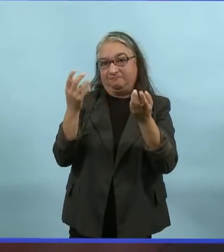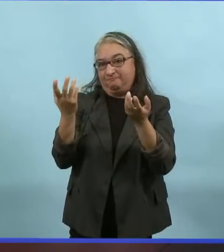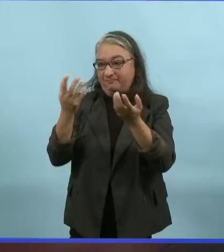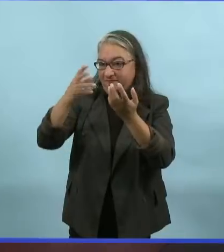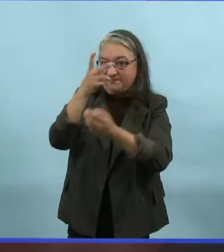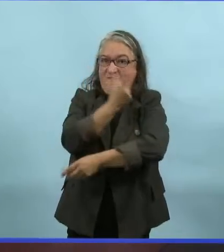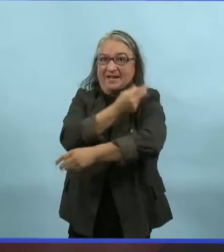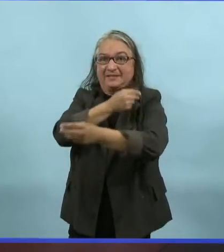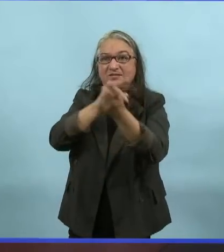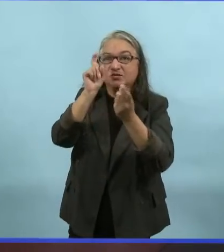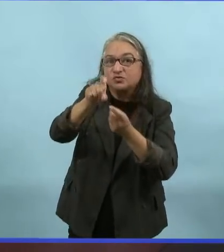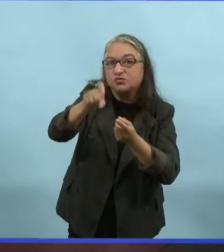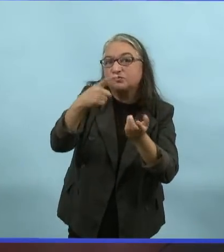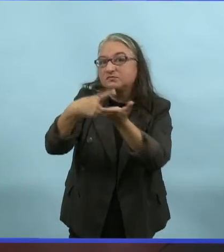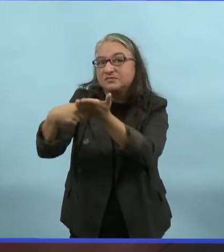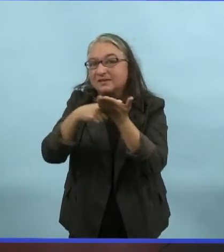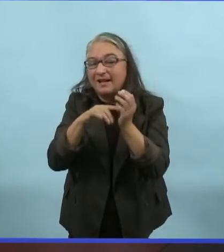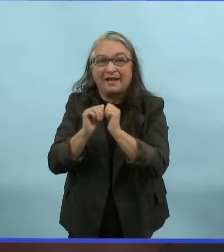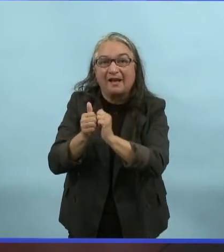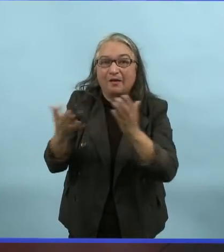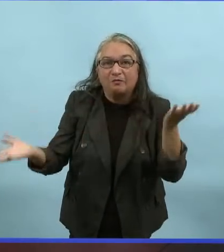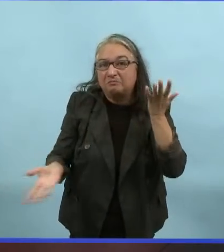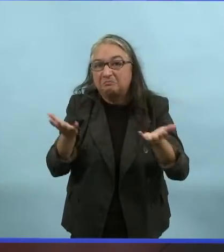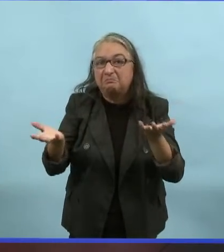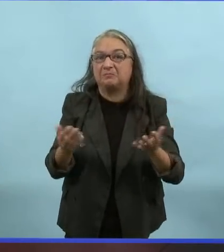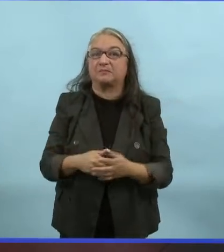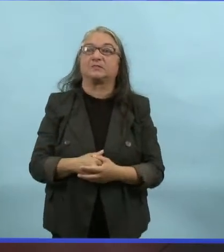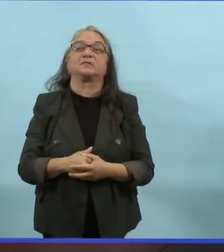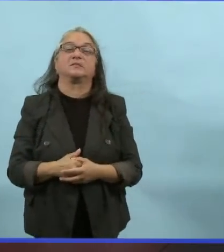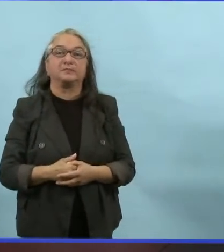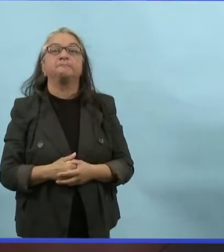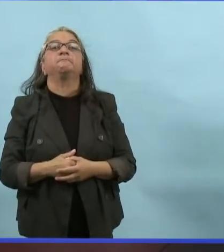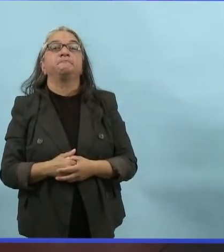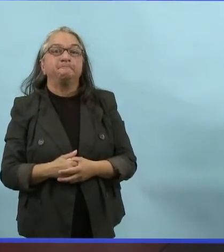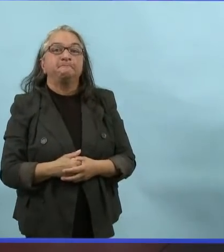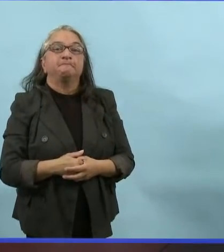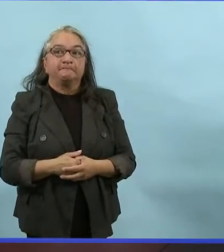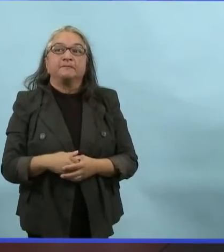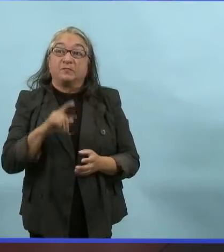yeah you know so i think that we're we're getting to most Manitobans we're getting you know very